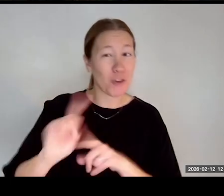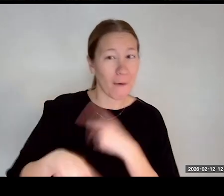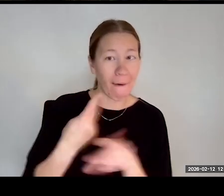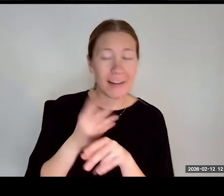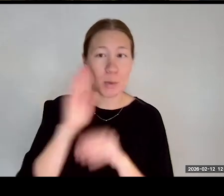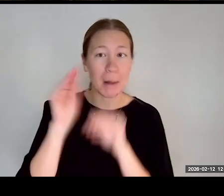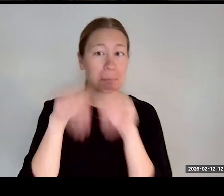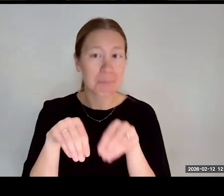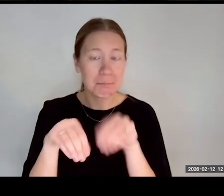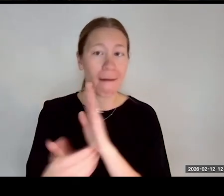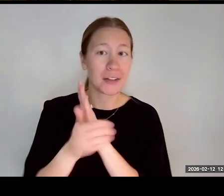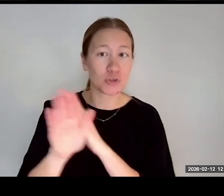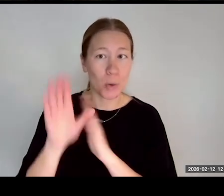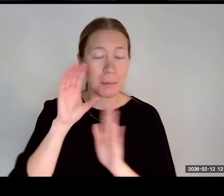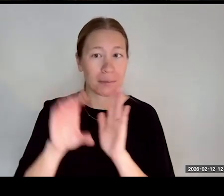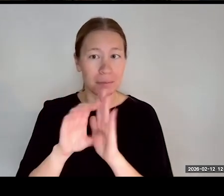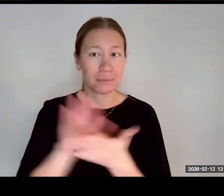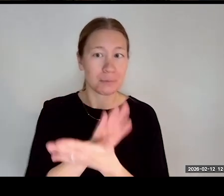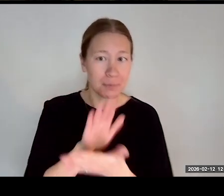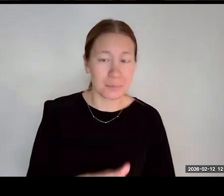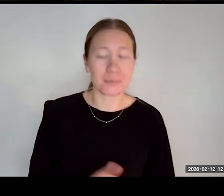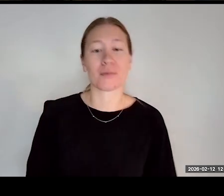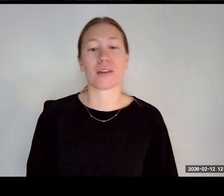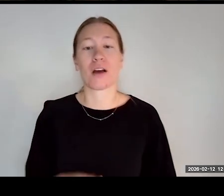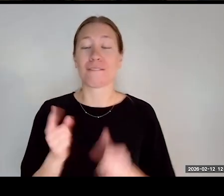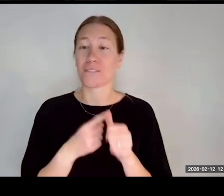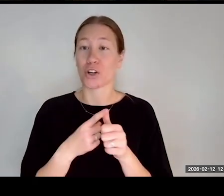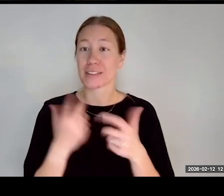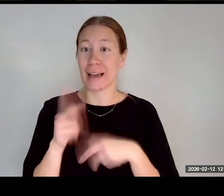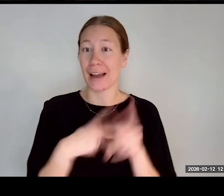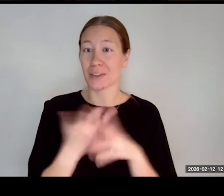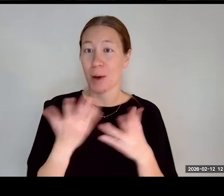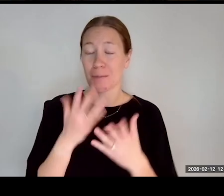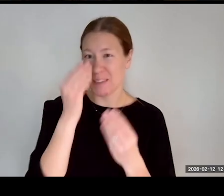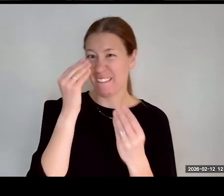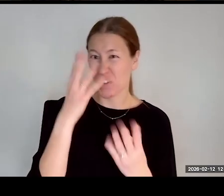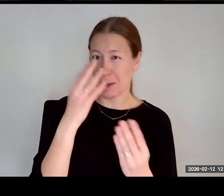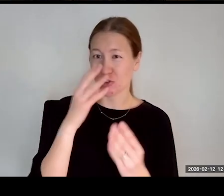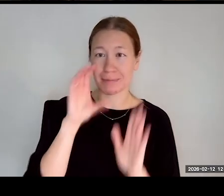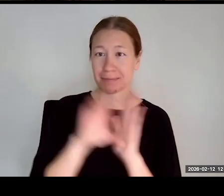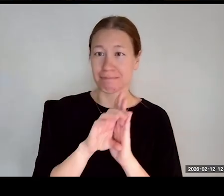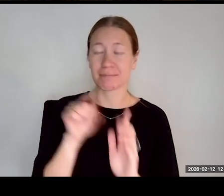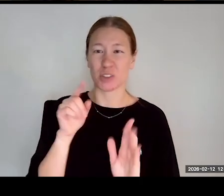The first type are informative images. These are images that are communicating some sort of important information to the reader